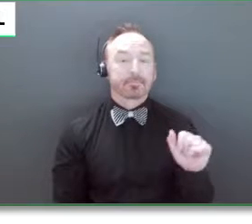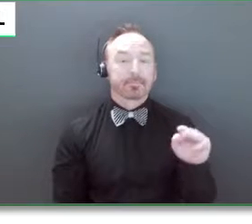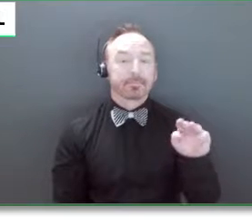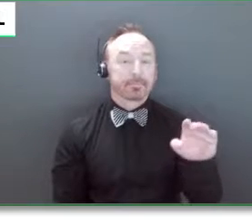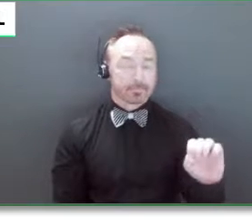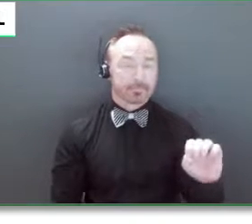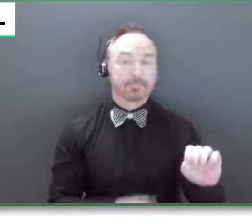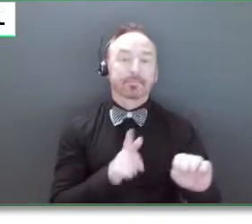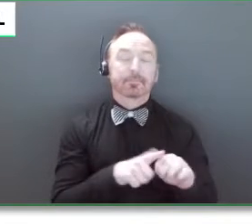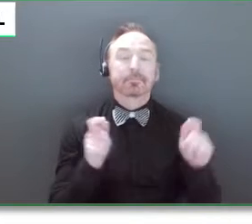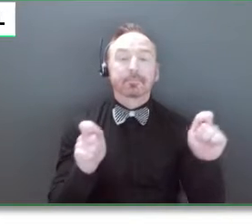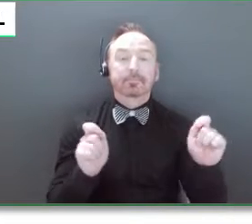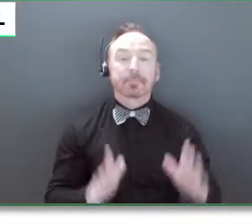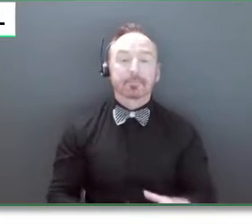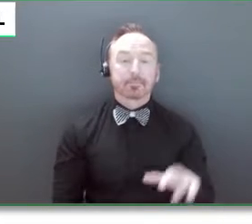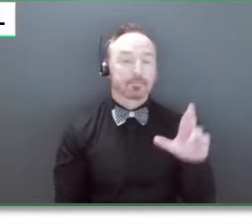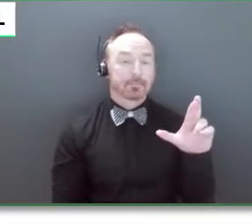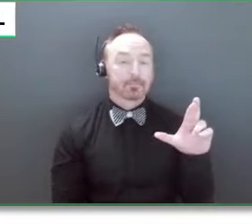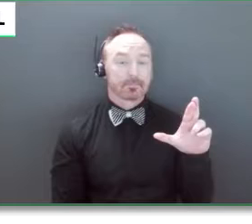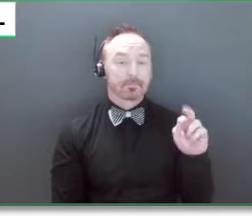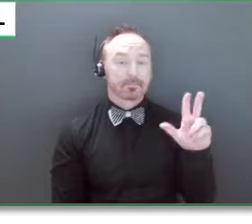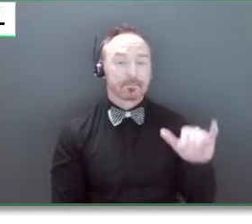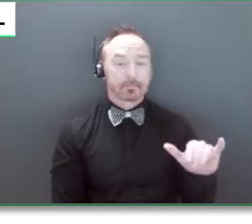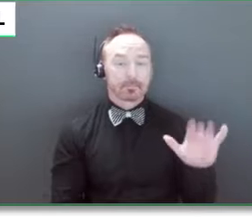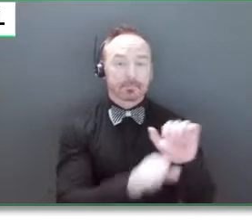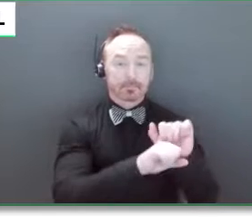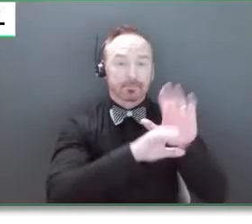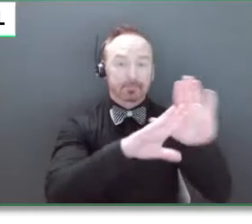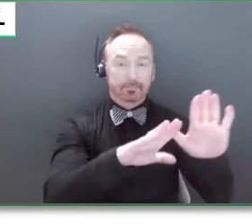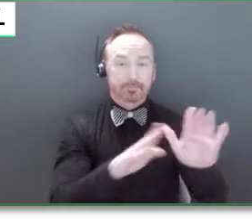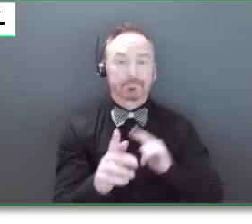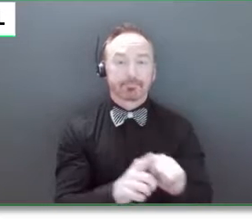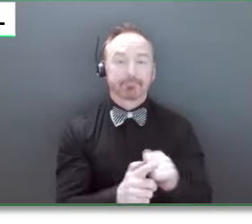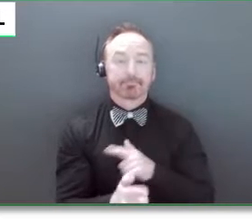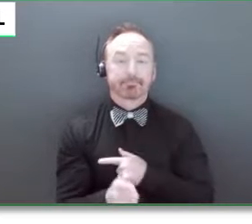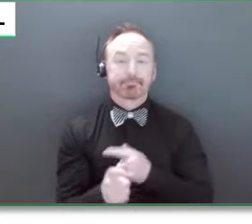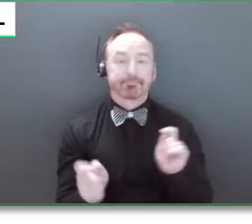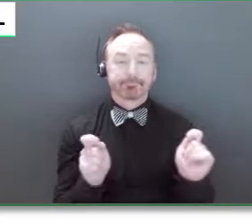organization that makes mountain sports and recreation accessible for everyone.